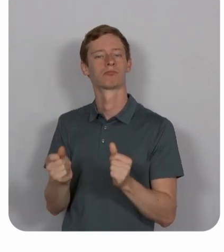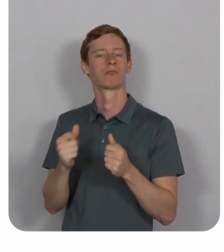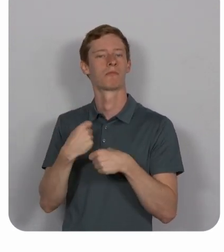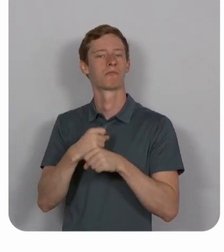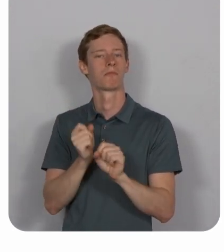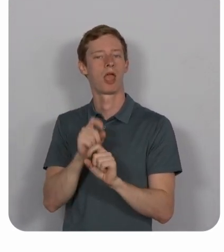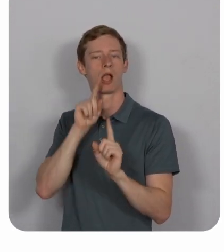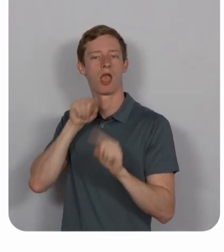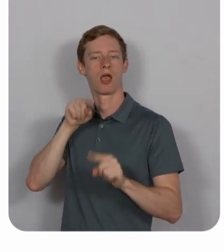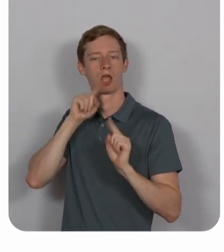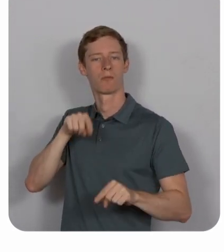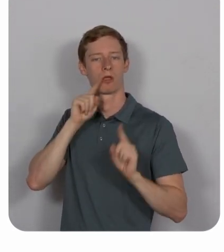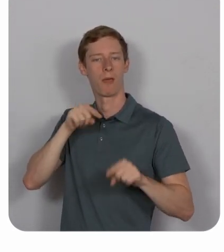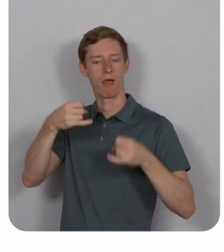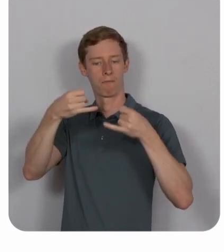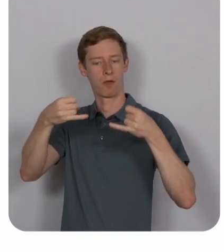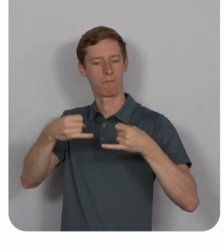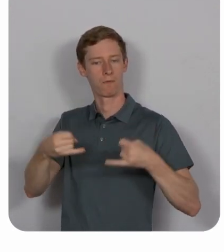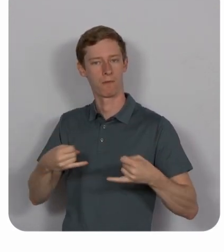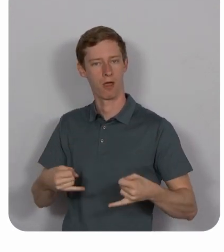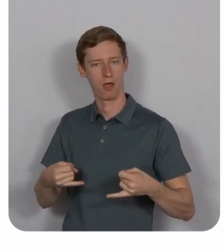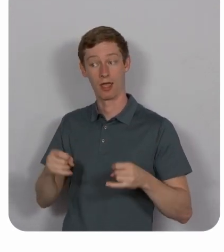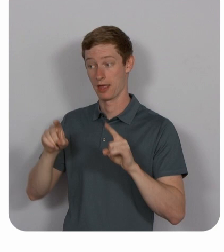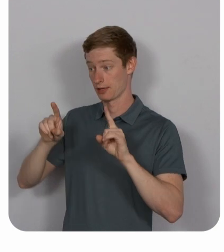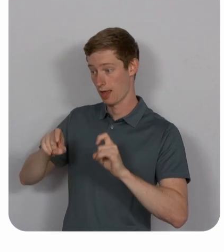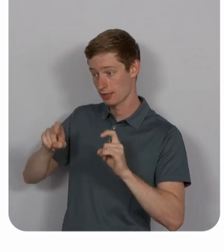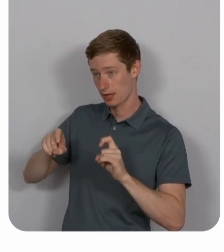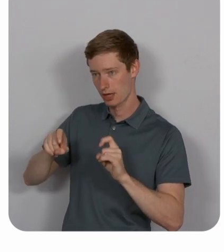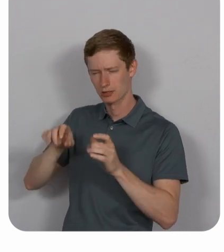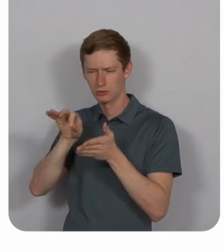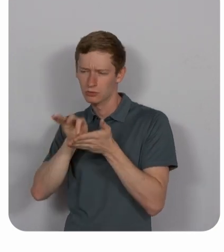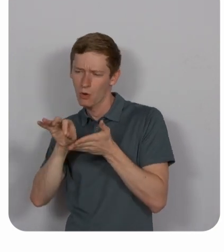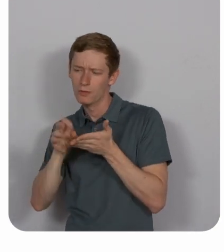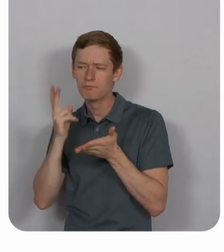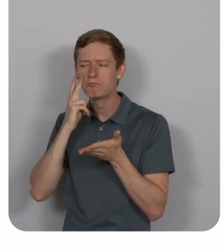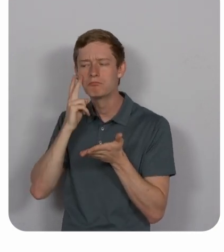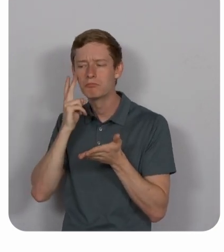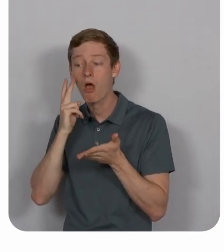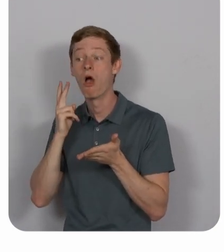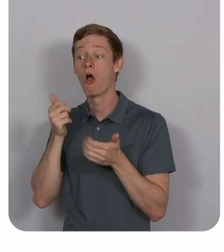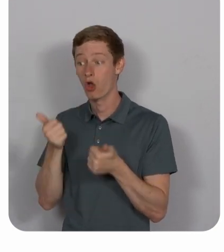We run it, test it, rate the confidence of it, and then save that answer.